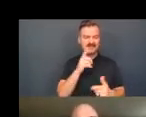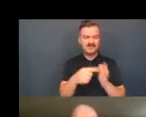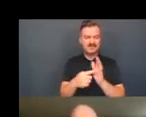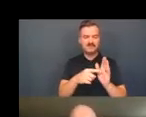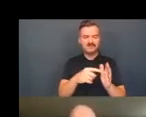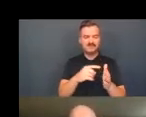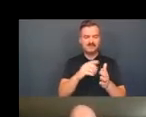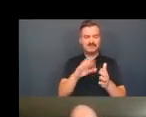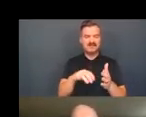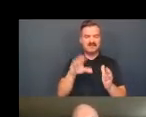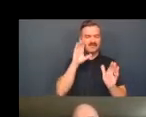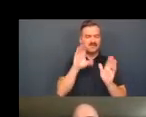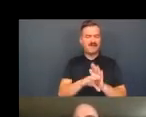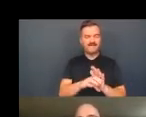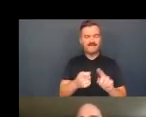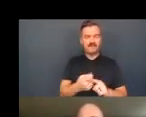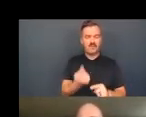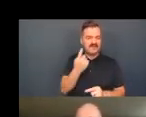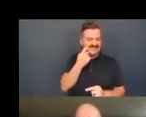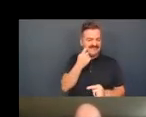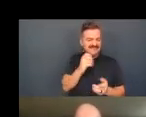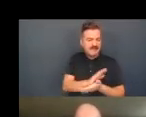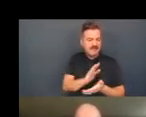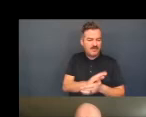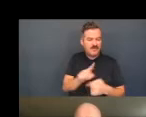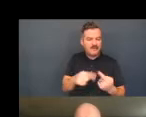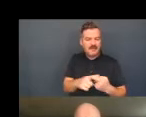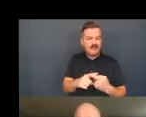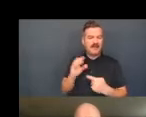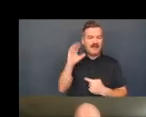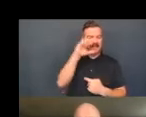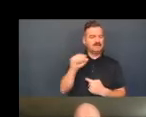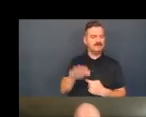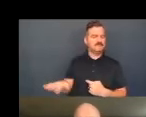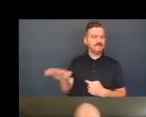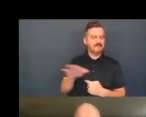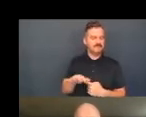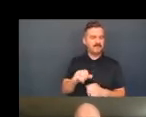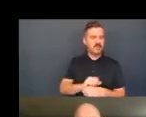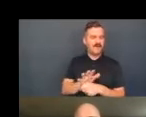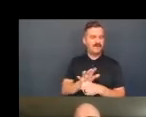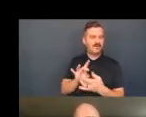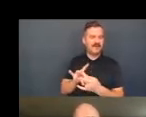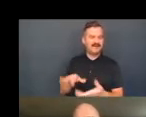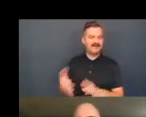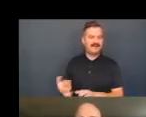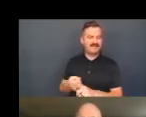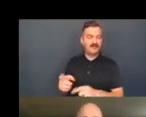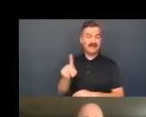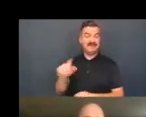from one of the recent papers on updated estimates of coded related deaths by disability status